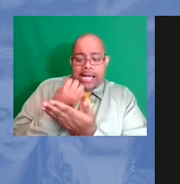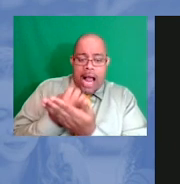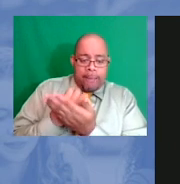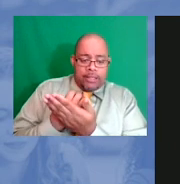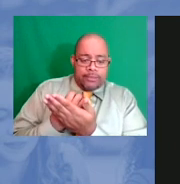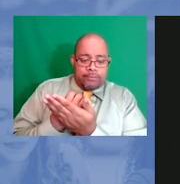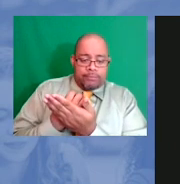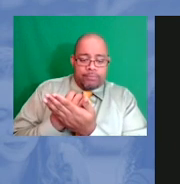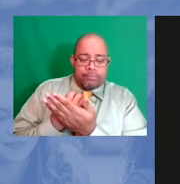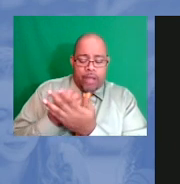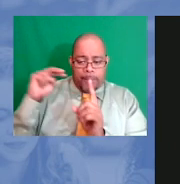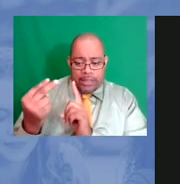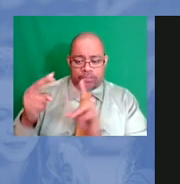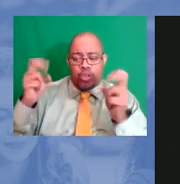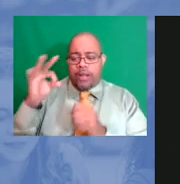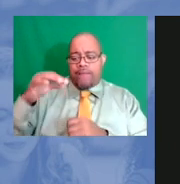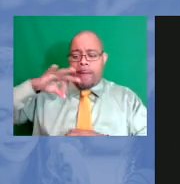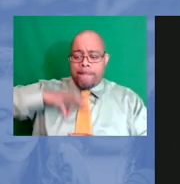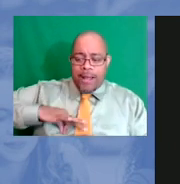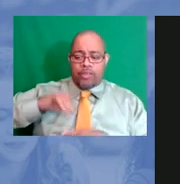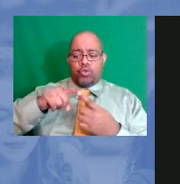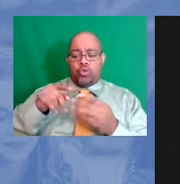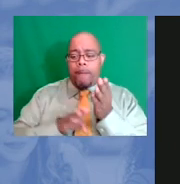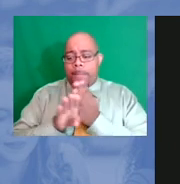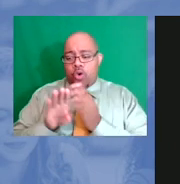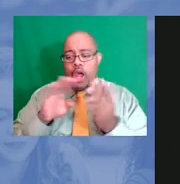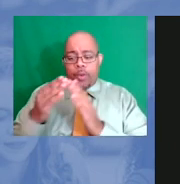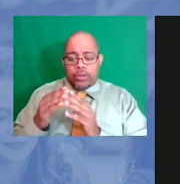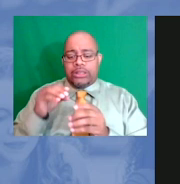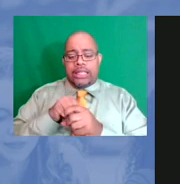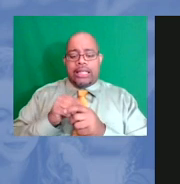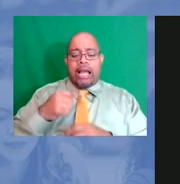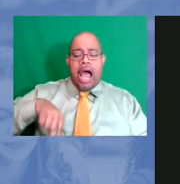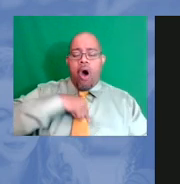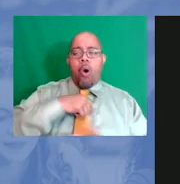OF BENEFIT TO MINORITY COMMUNITIES IN OUR REGION, HOW DID WE WITH FARE.